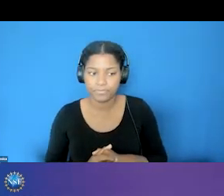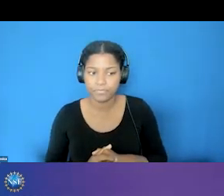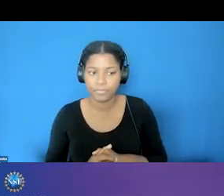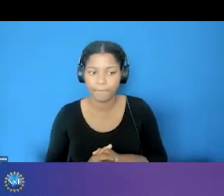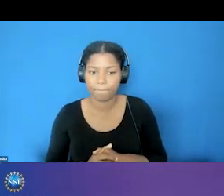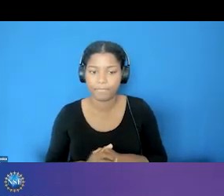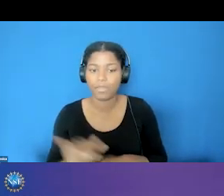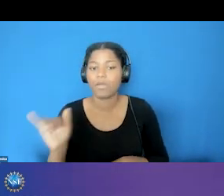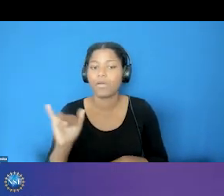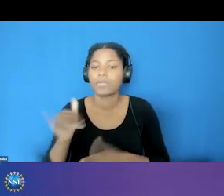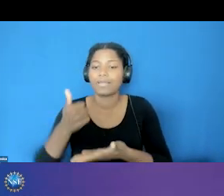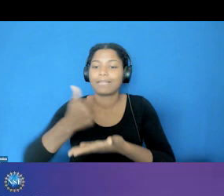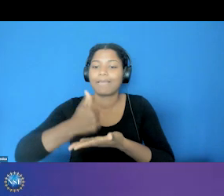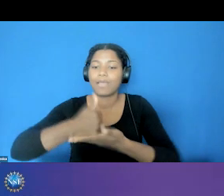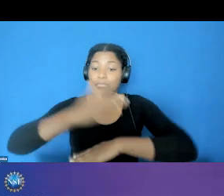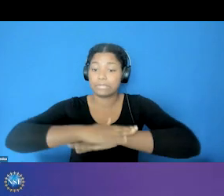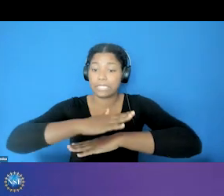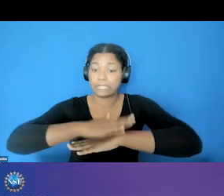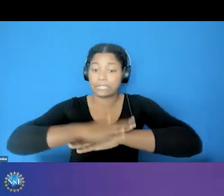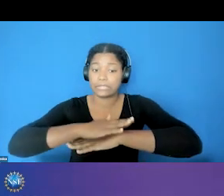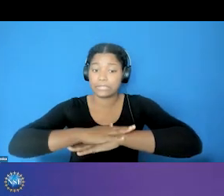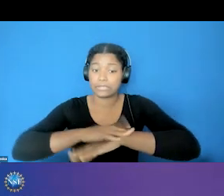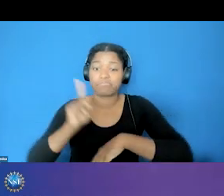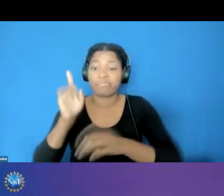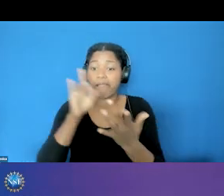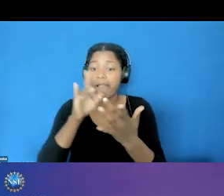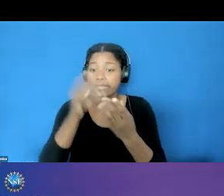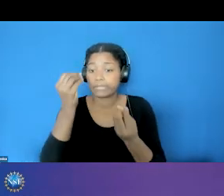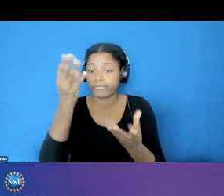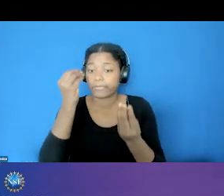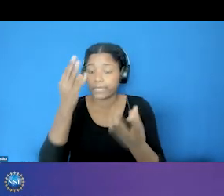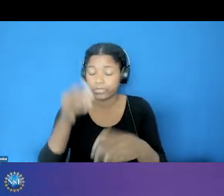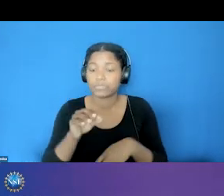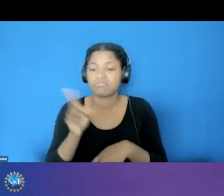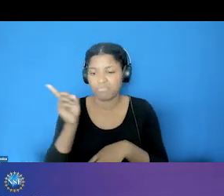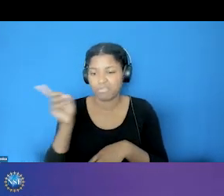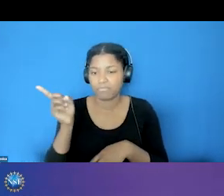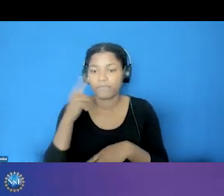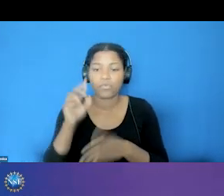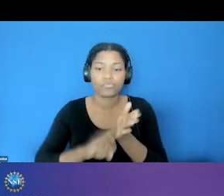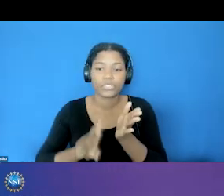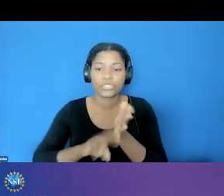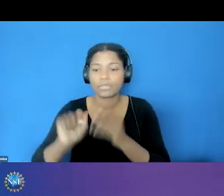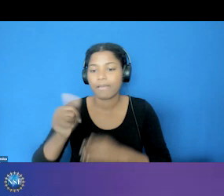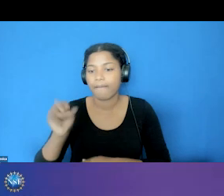Okay? Listed also are the help desk numbers and contact information for Research.gov as well